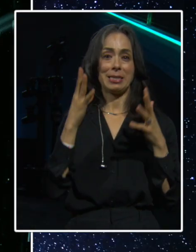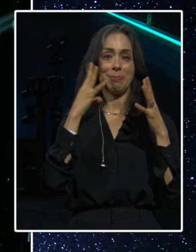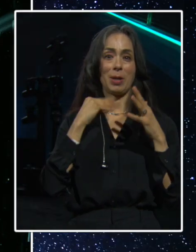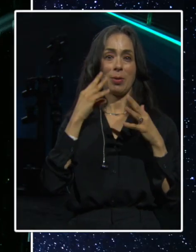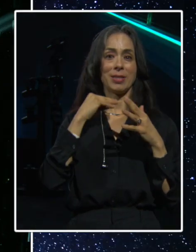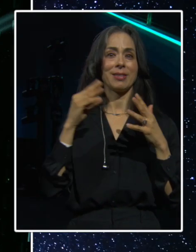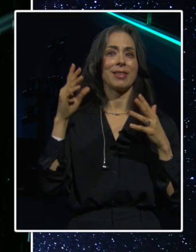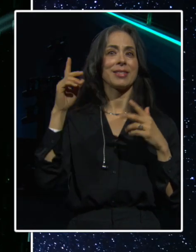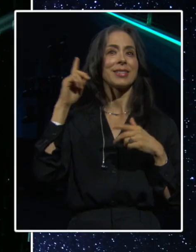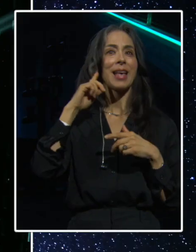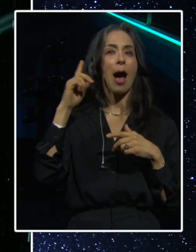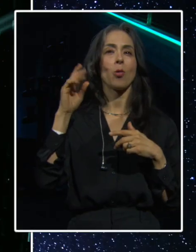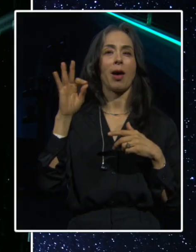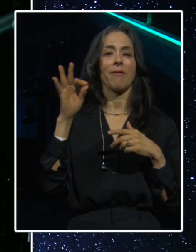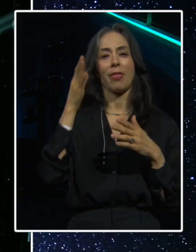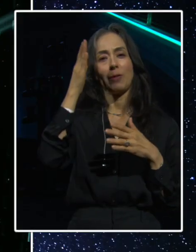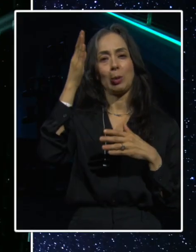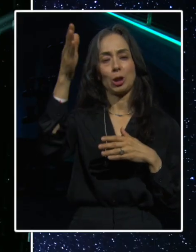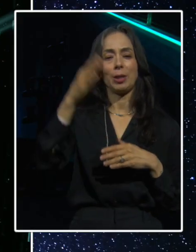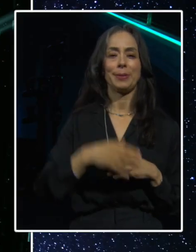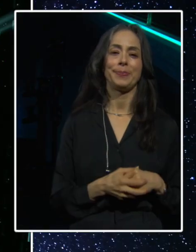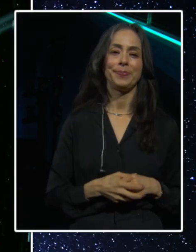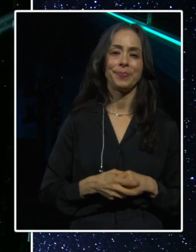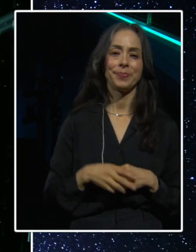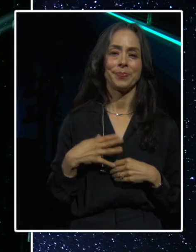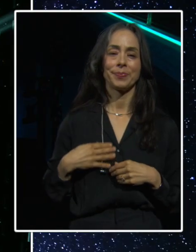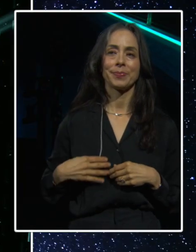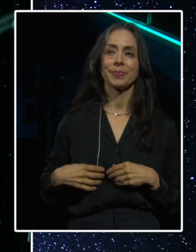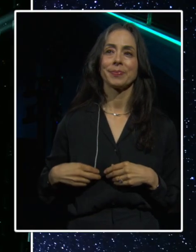and experience the sound of the future.